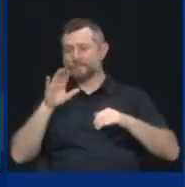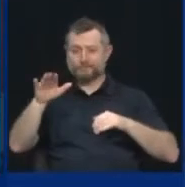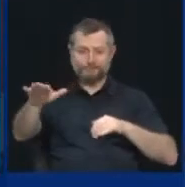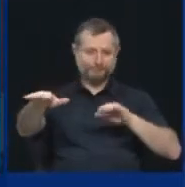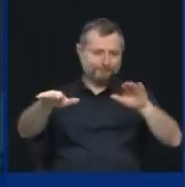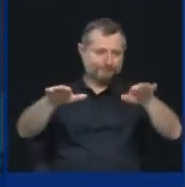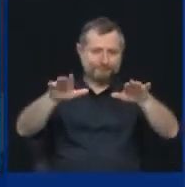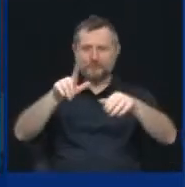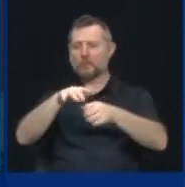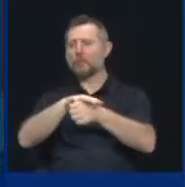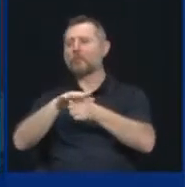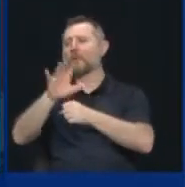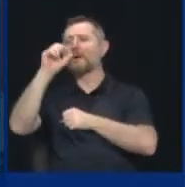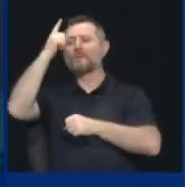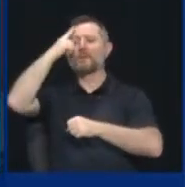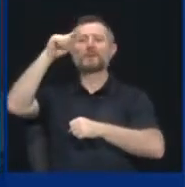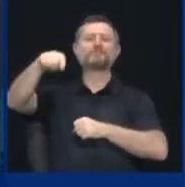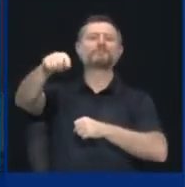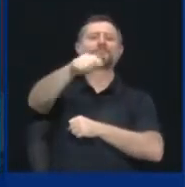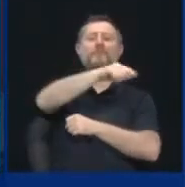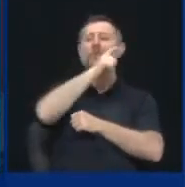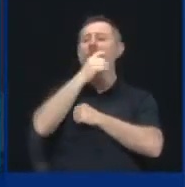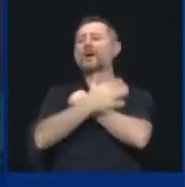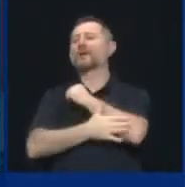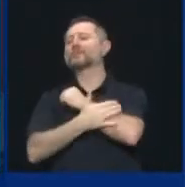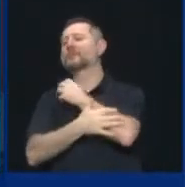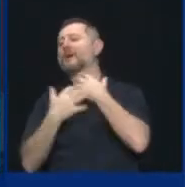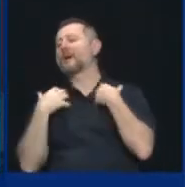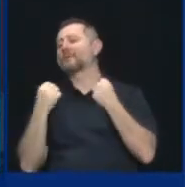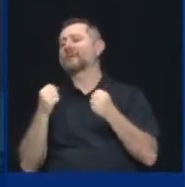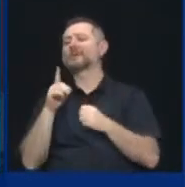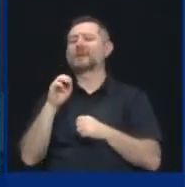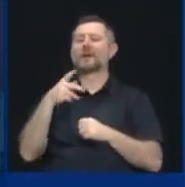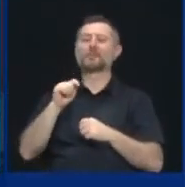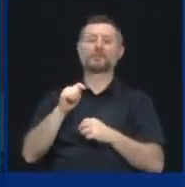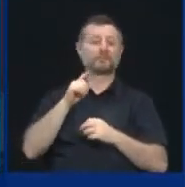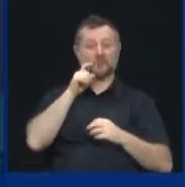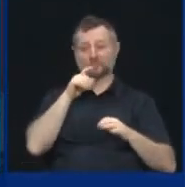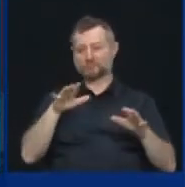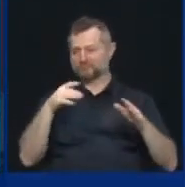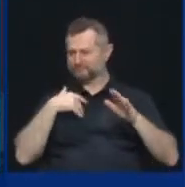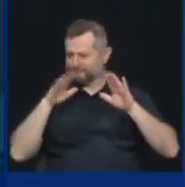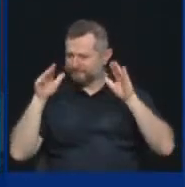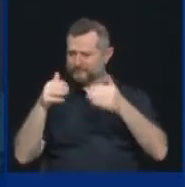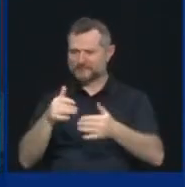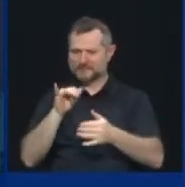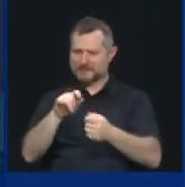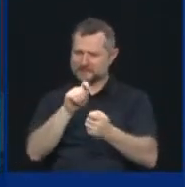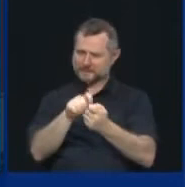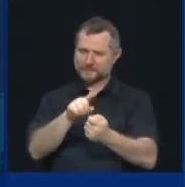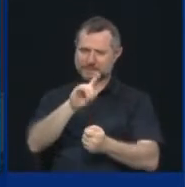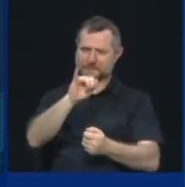FOCUSING ON THOSE. TO THE COUNTY HEALTH DEPARTMENTS AND LOCAL GOVERNMENTIS SAY,